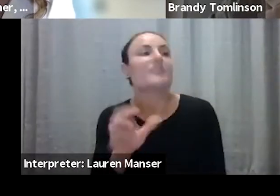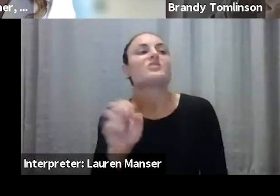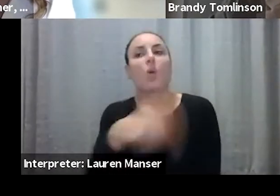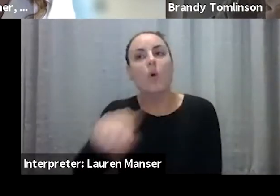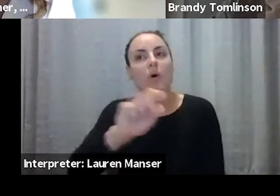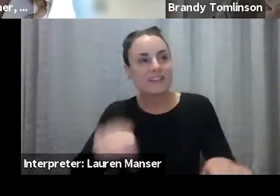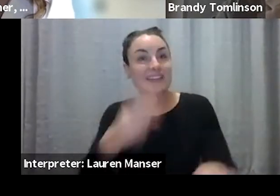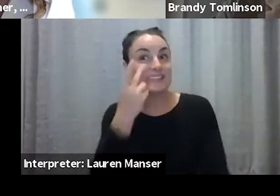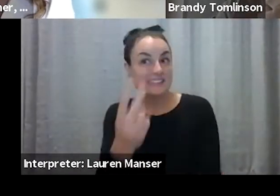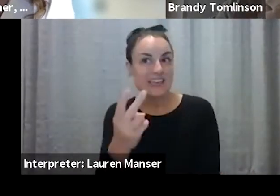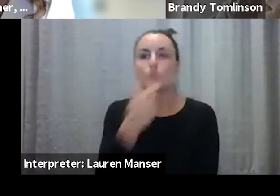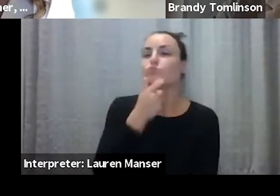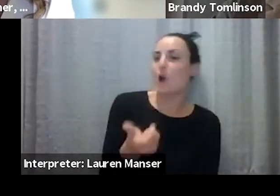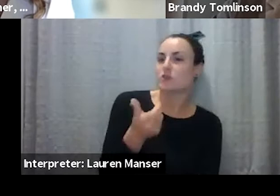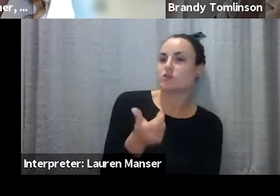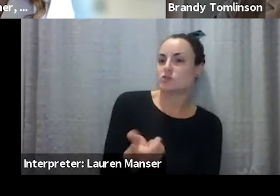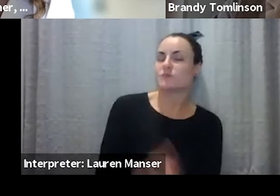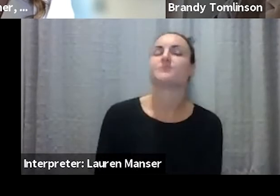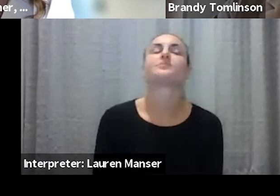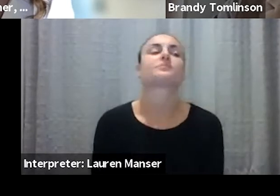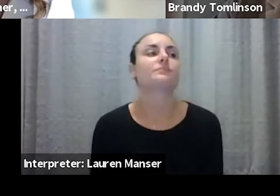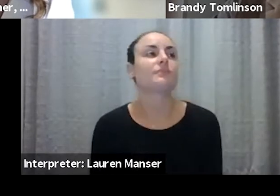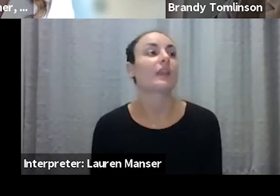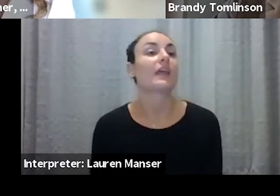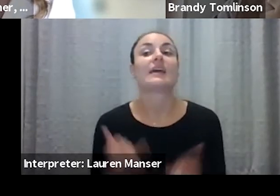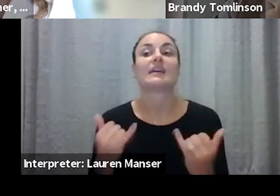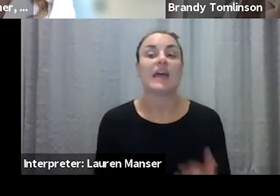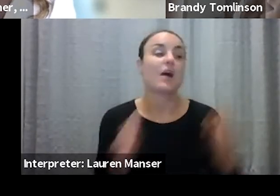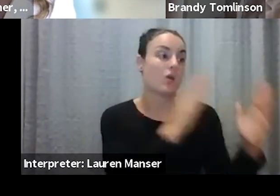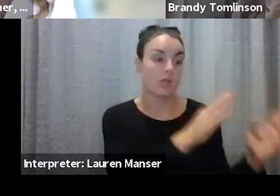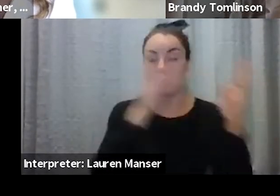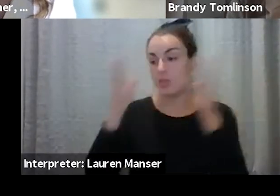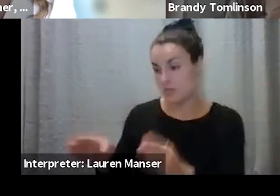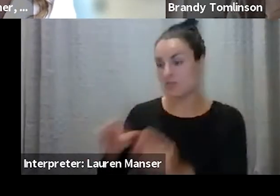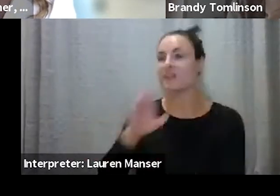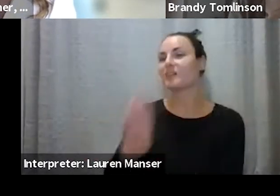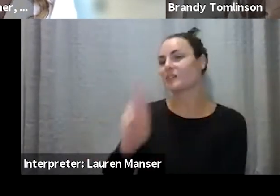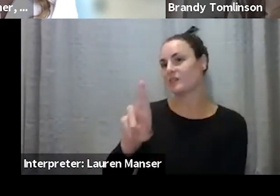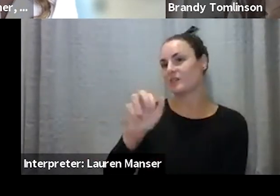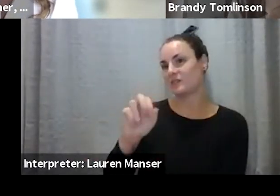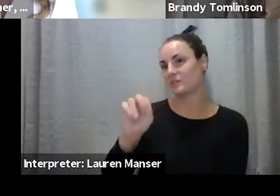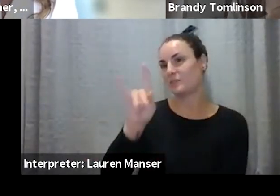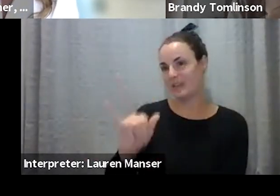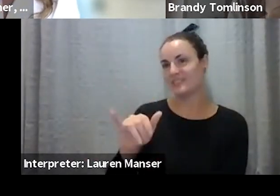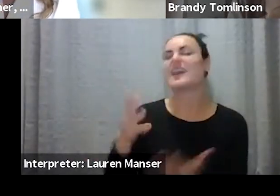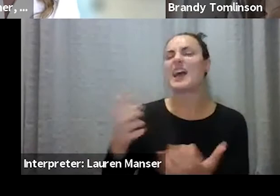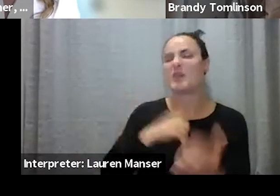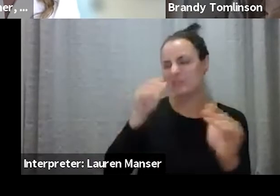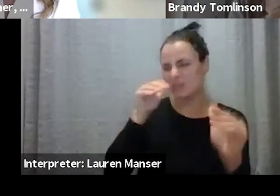We had a lot of really great discussion in the education panel, especially as we're getting ready,